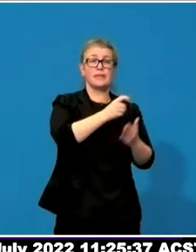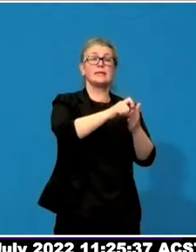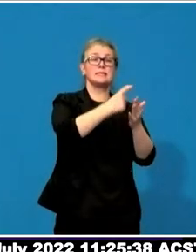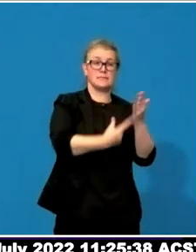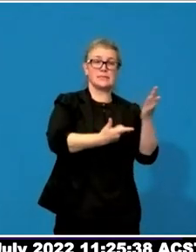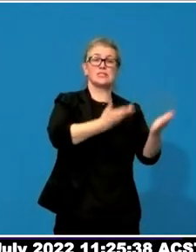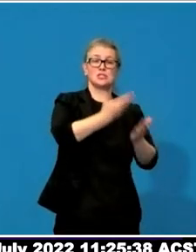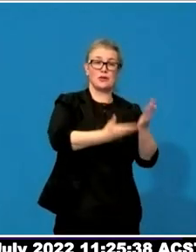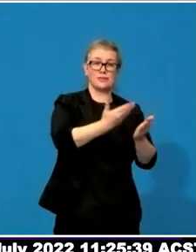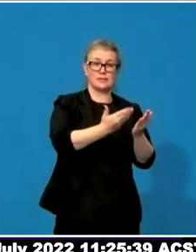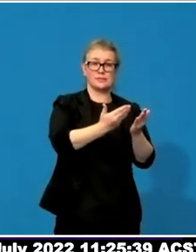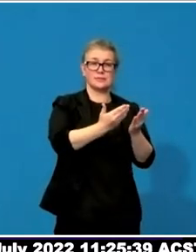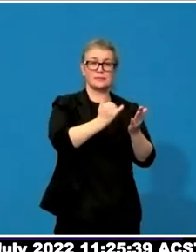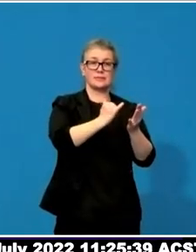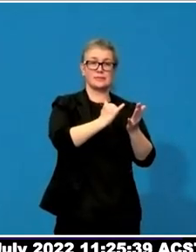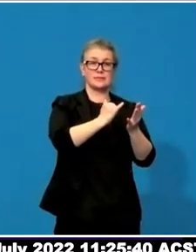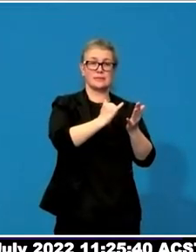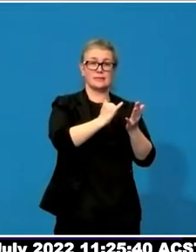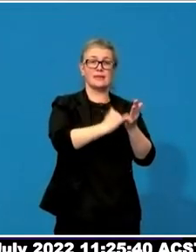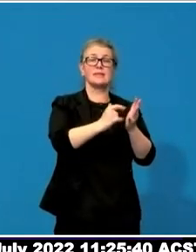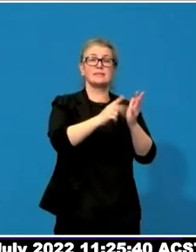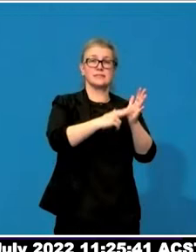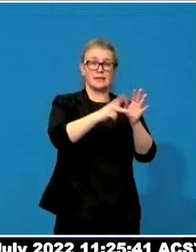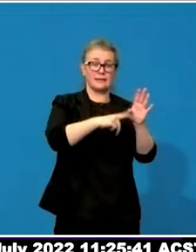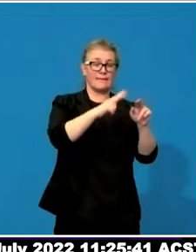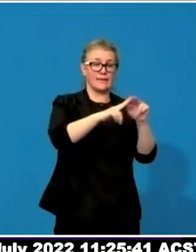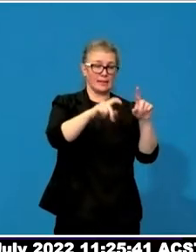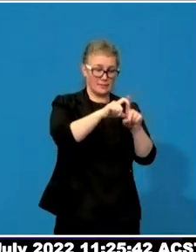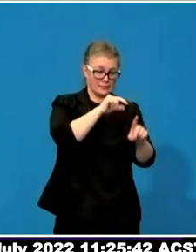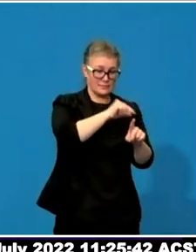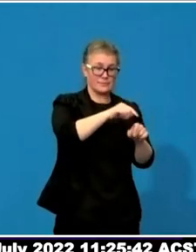Public hearing 15, people with cognitive disability and the criminal justice system;